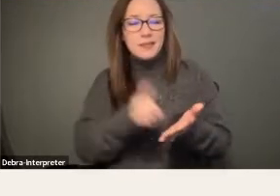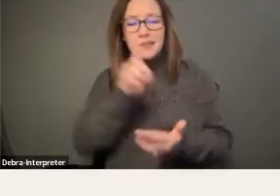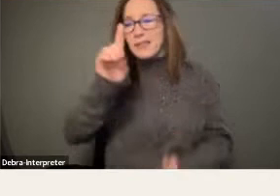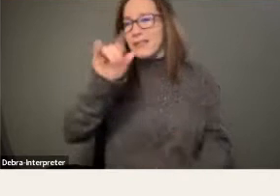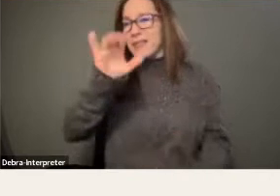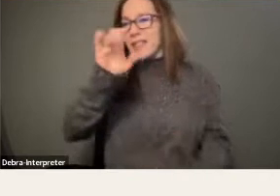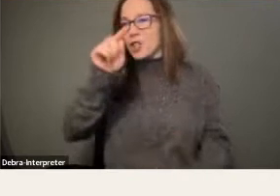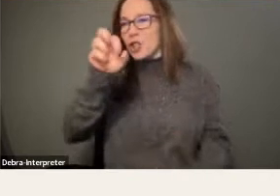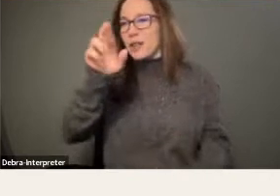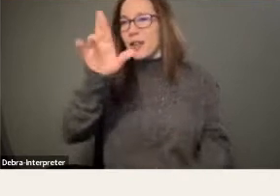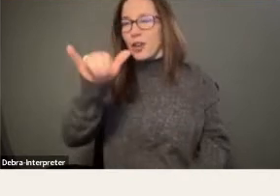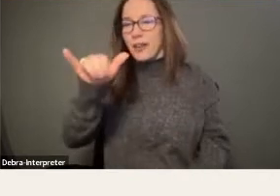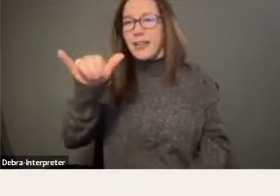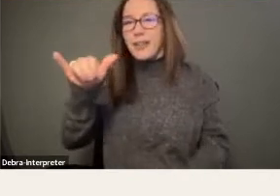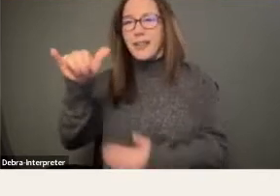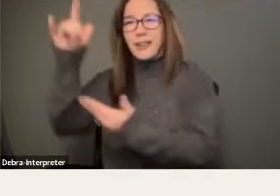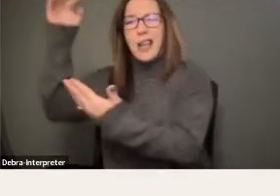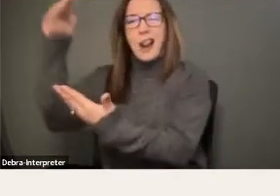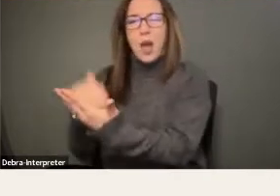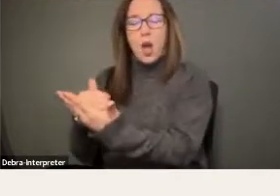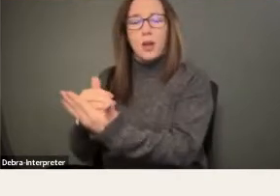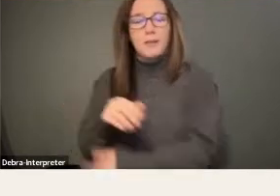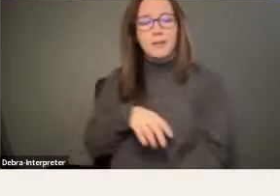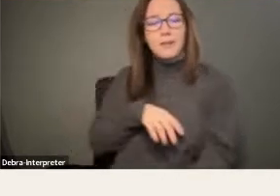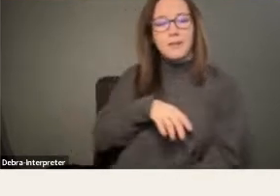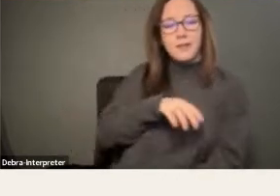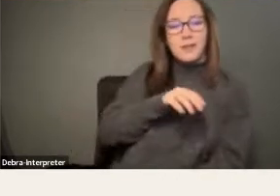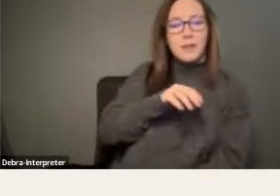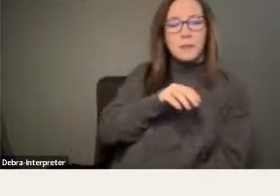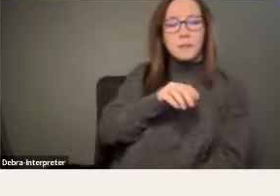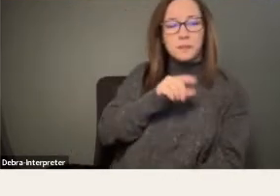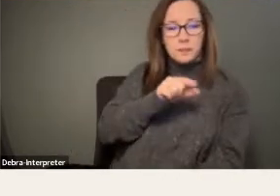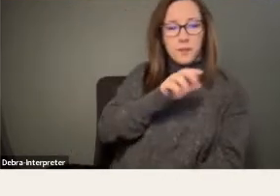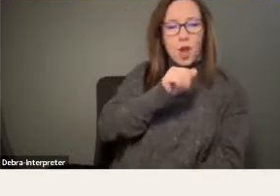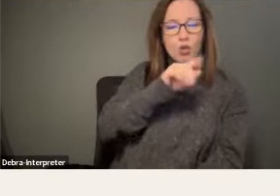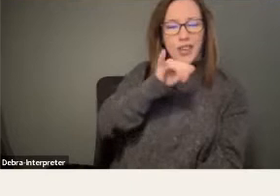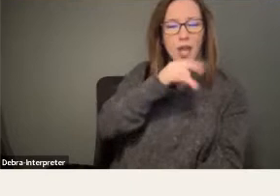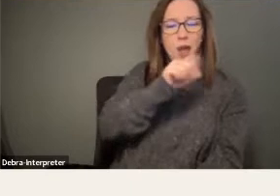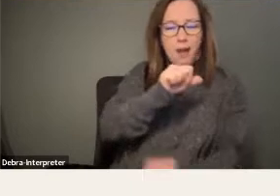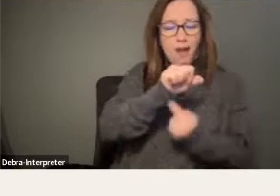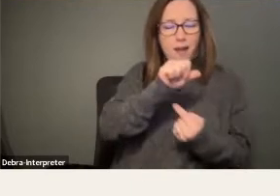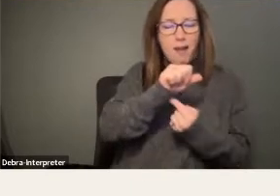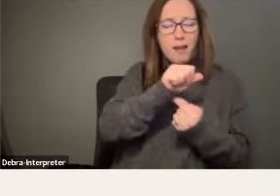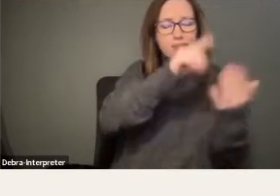The other thing I want to point out is something